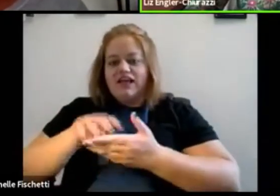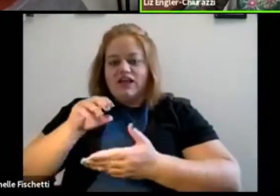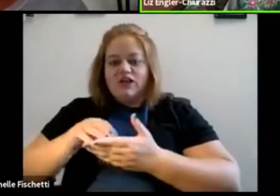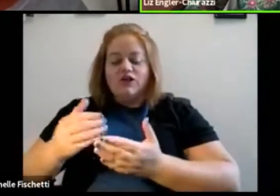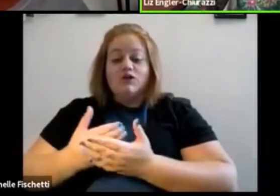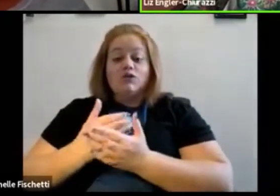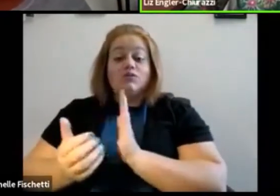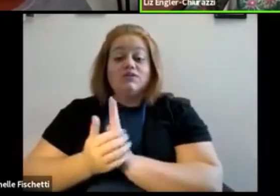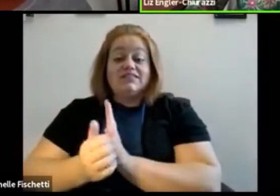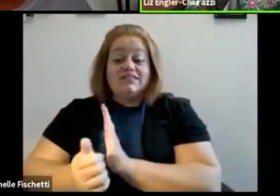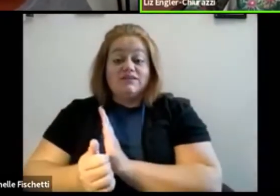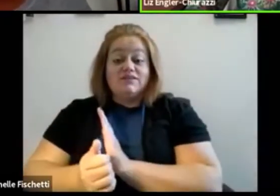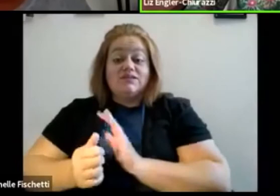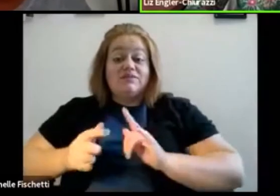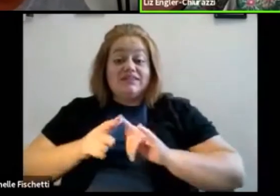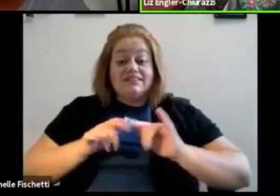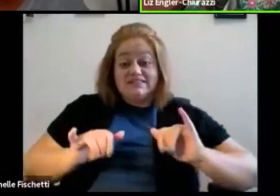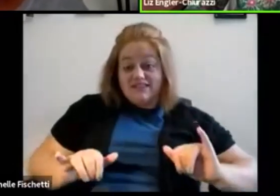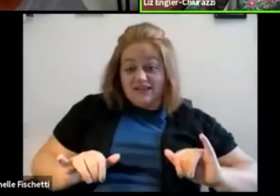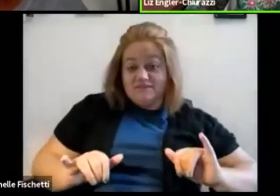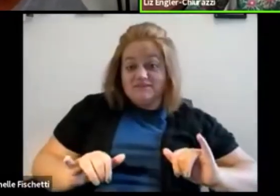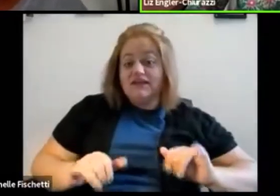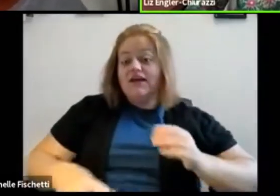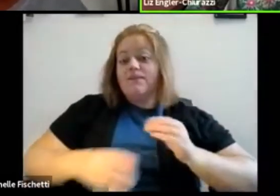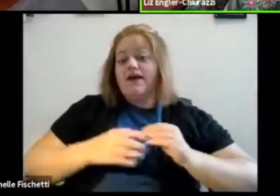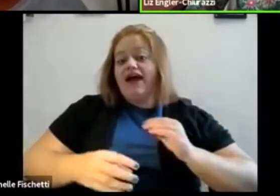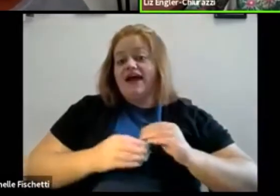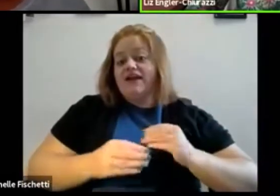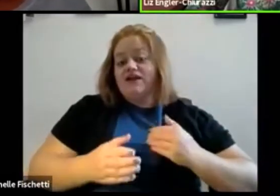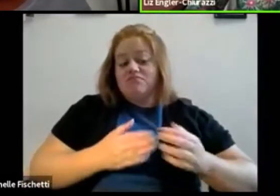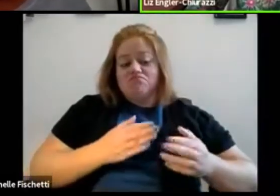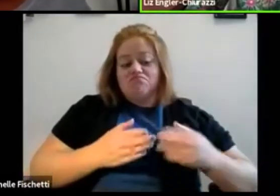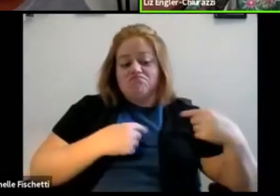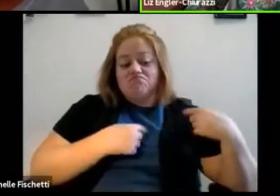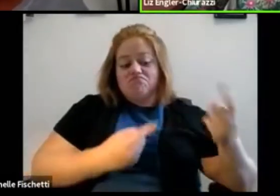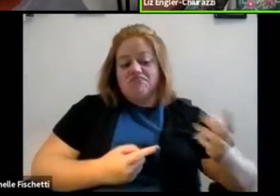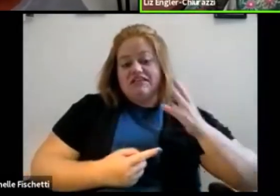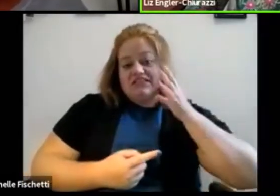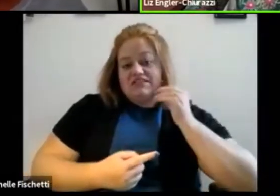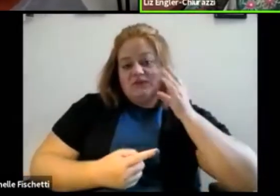simultaneously bringing the skills that they've developed to a new lab and